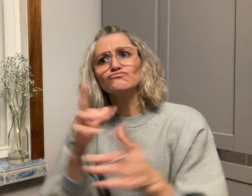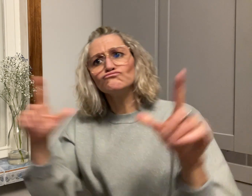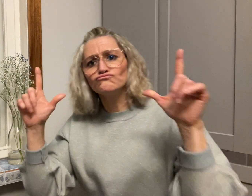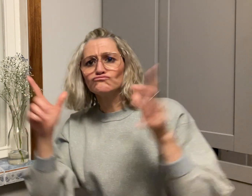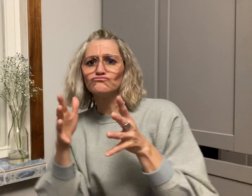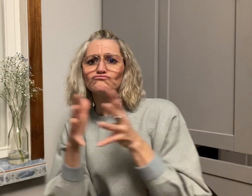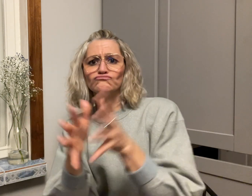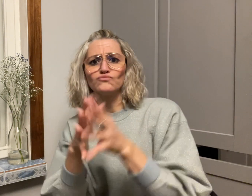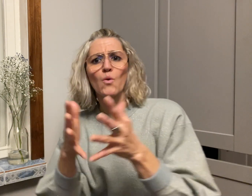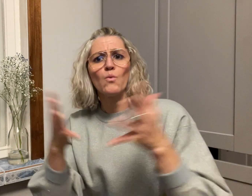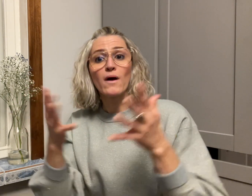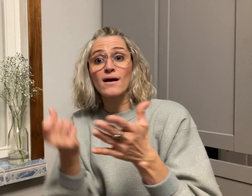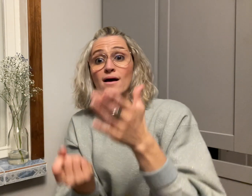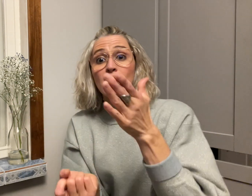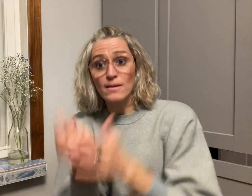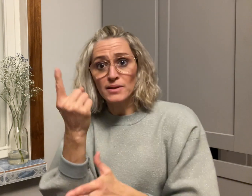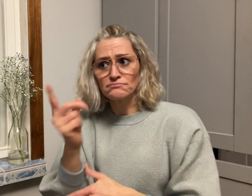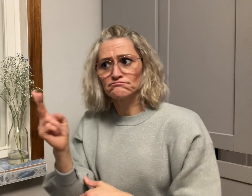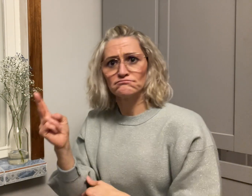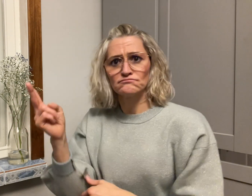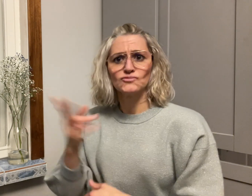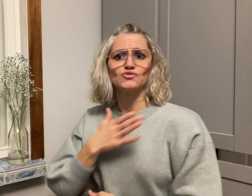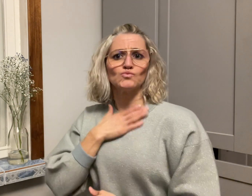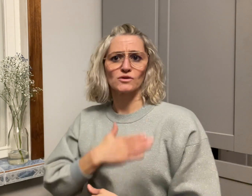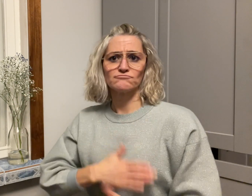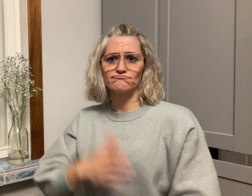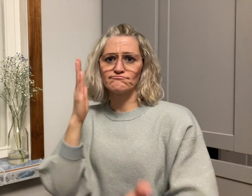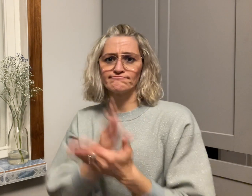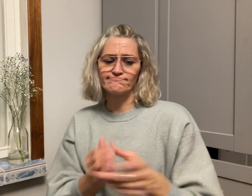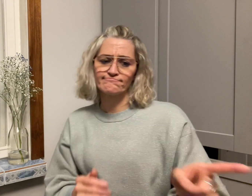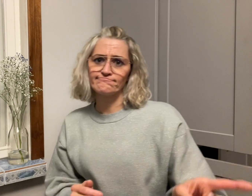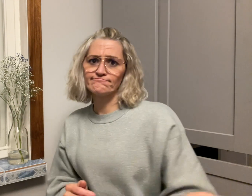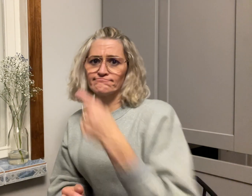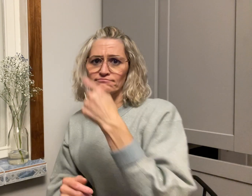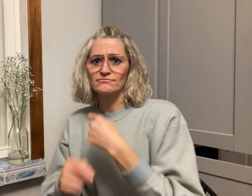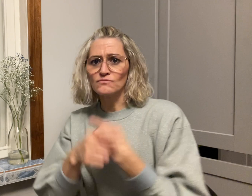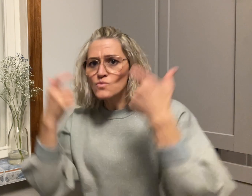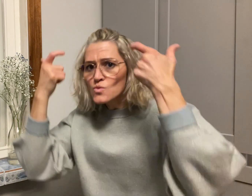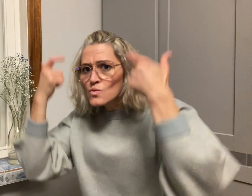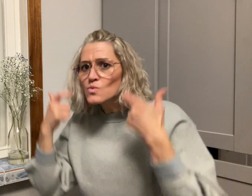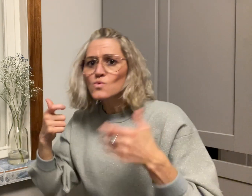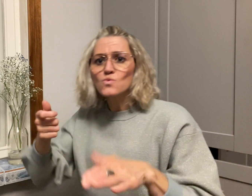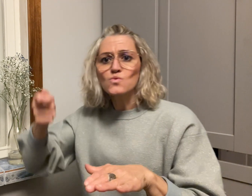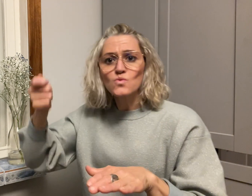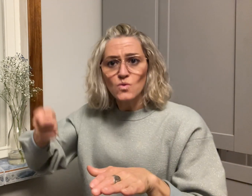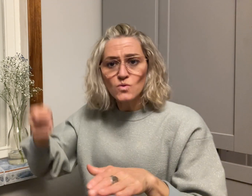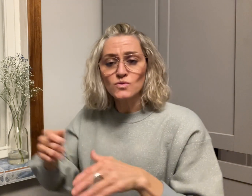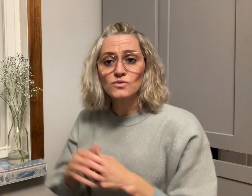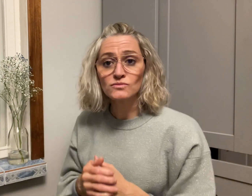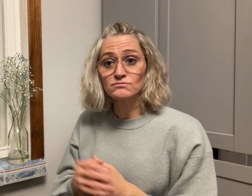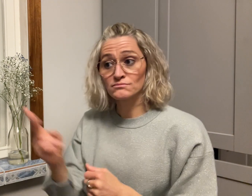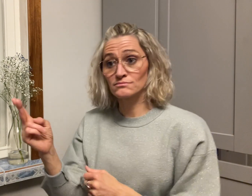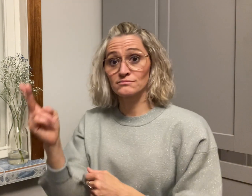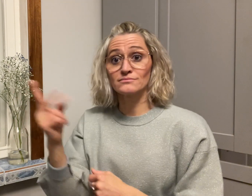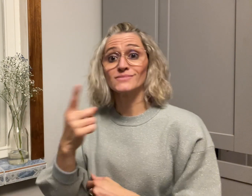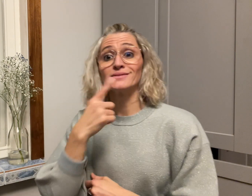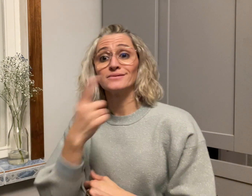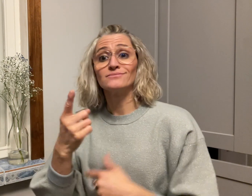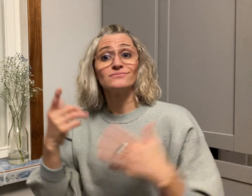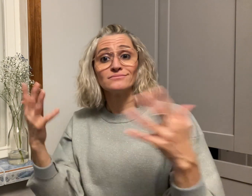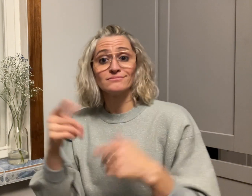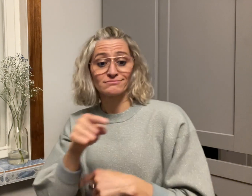TDF needed a team of three interpreters for the Lion King